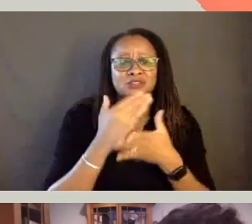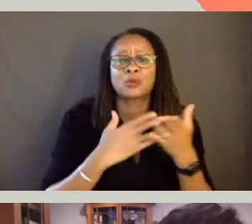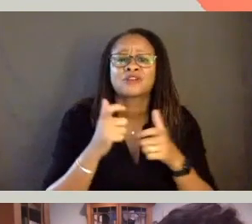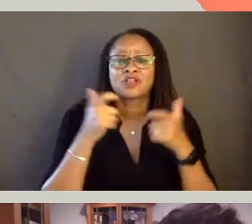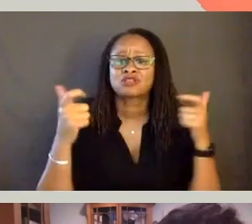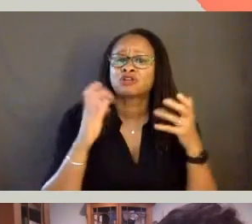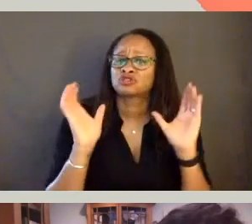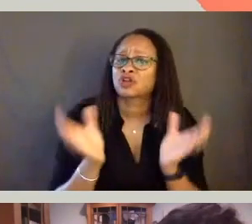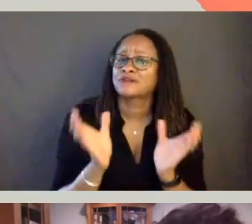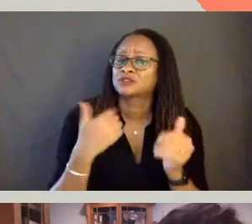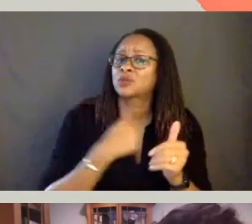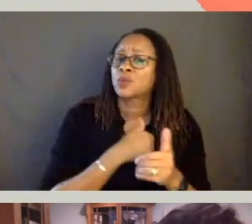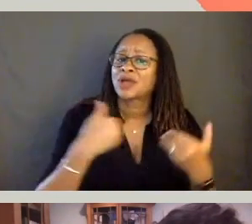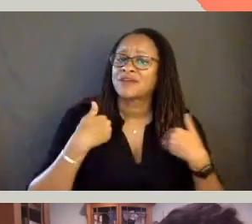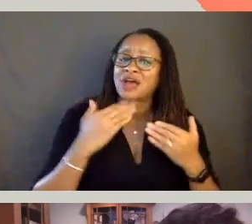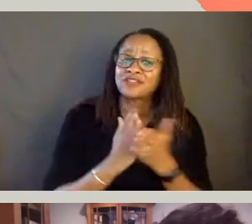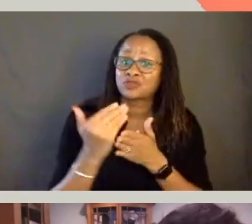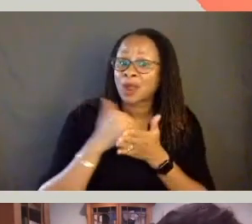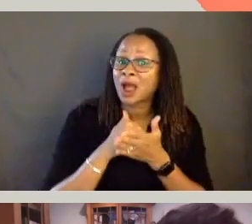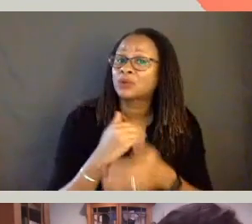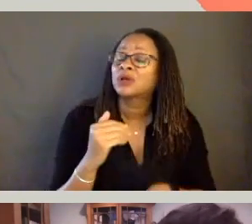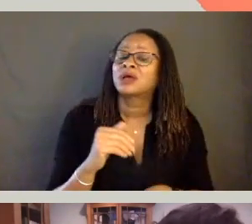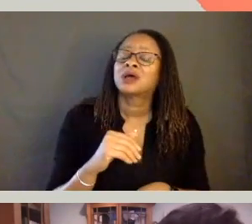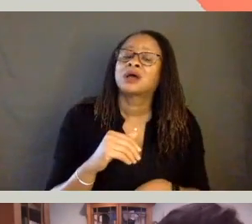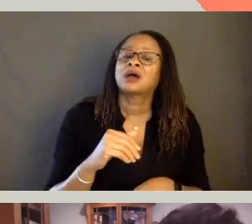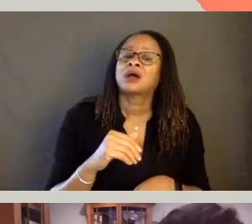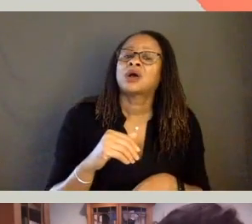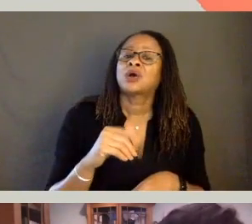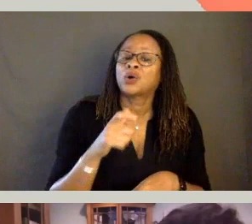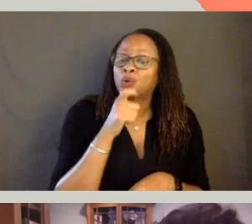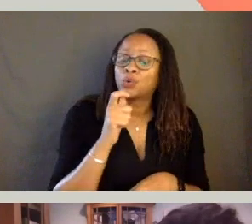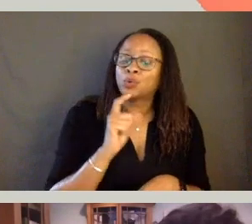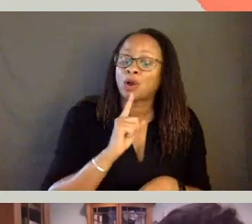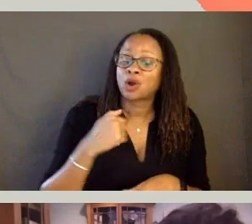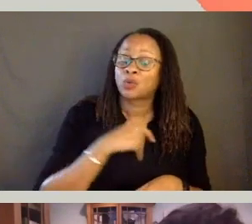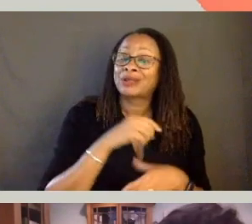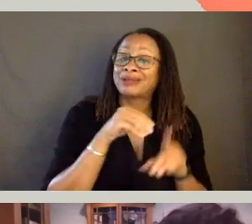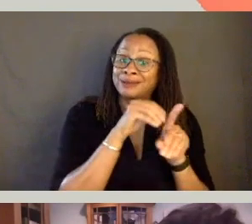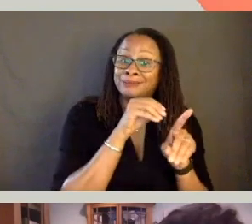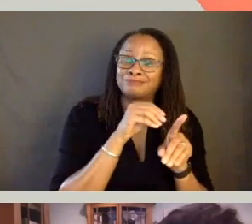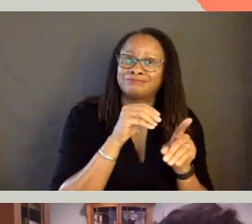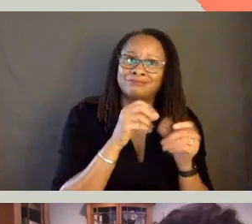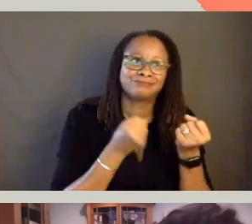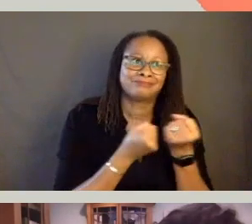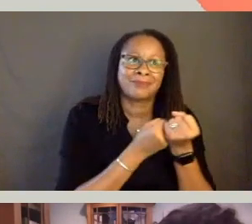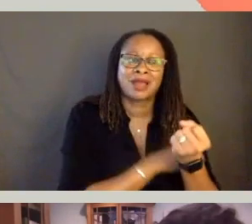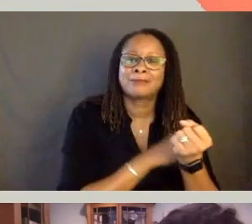that we've been having throughout, right? Which is who are we empowering and what are we trying to empower through this process?